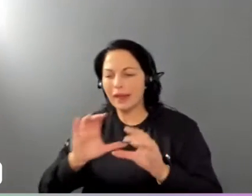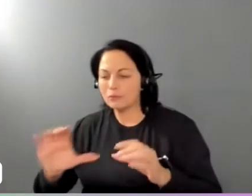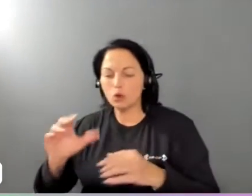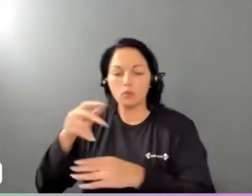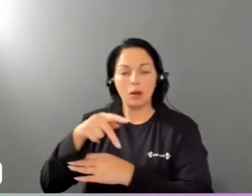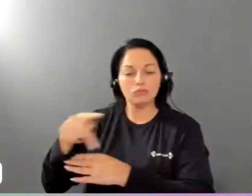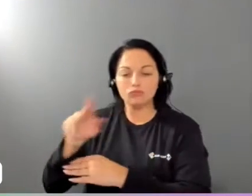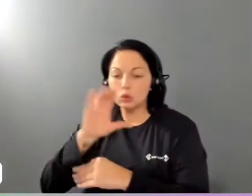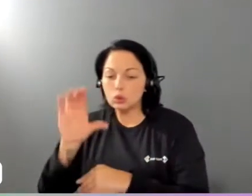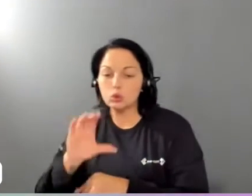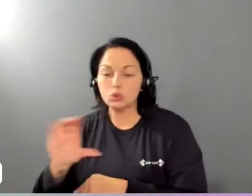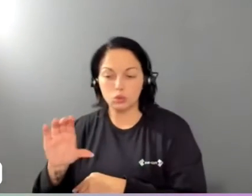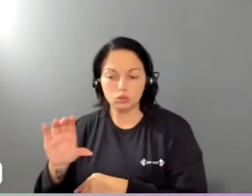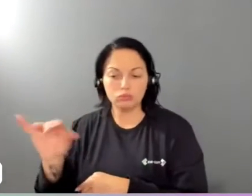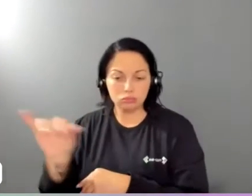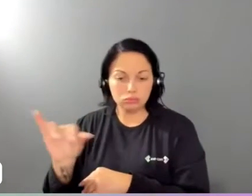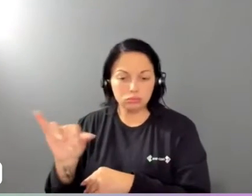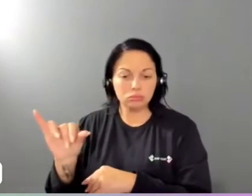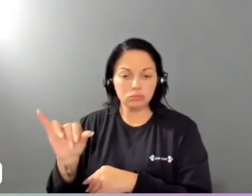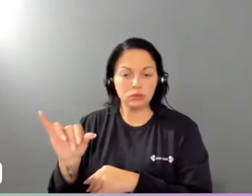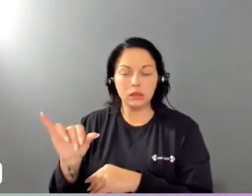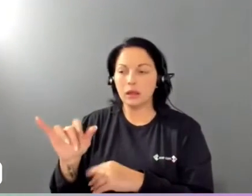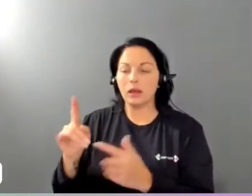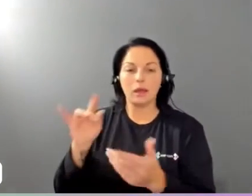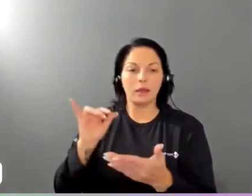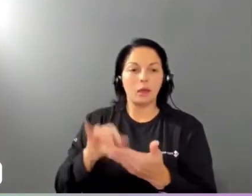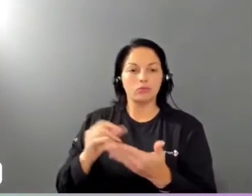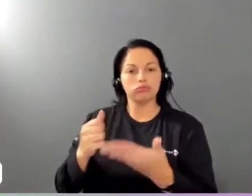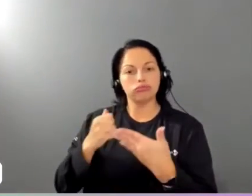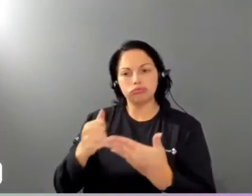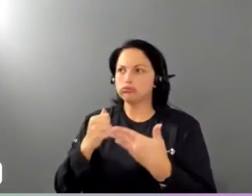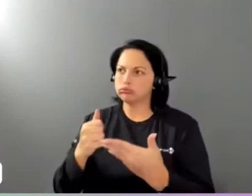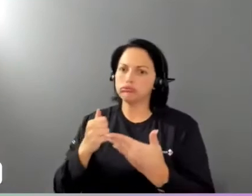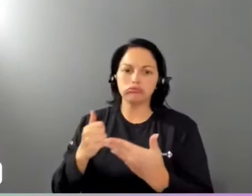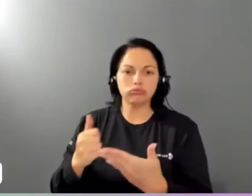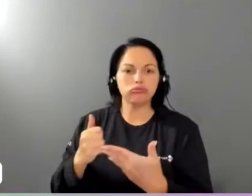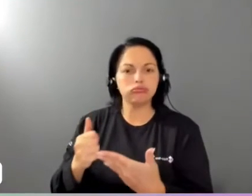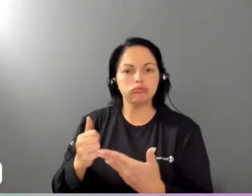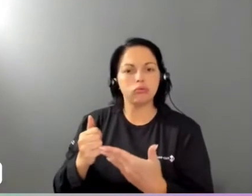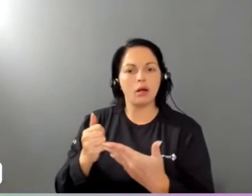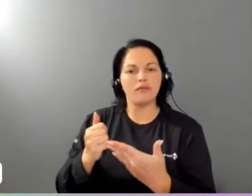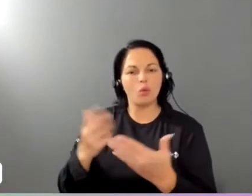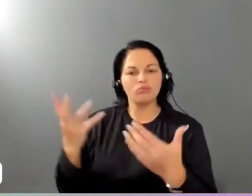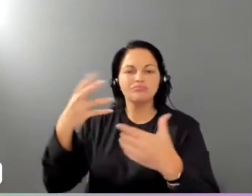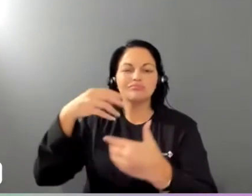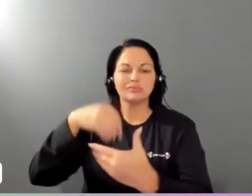learning at the university. Taking some real concrete steps around captioning and powerpoints and